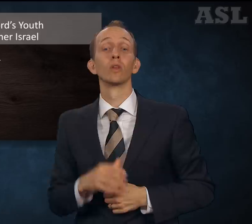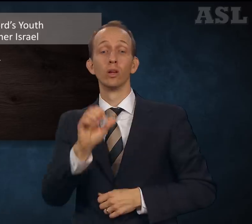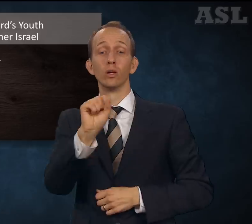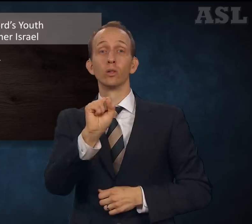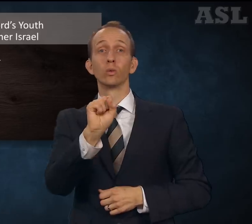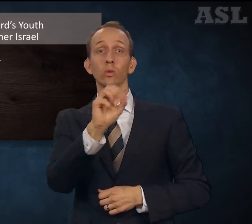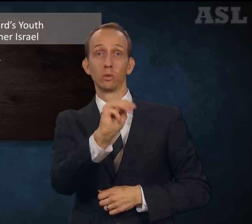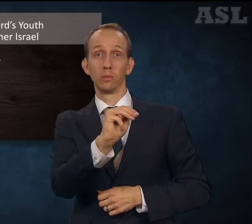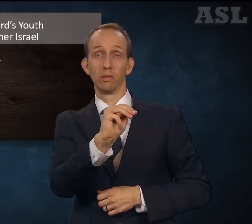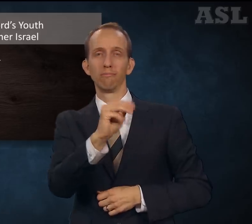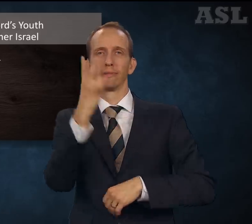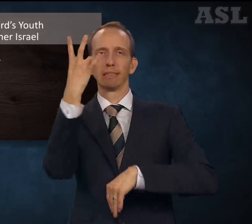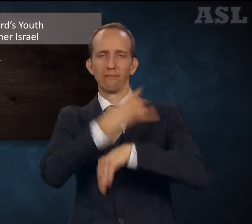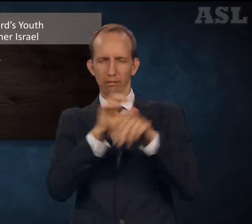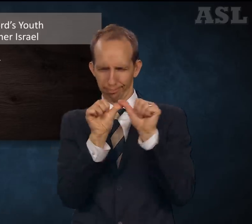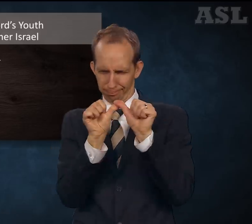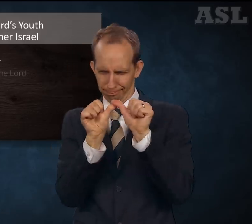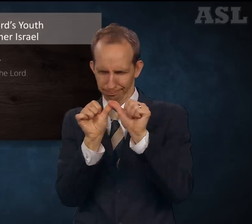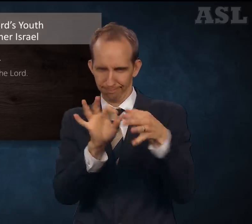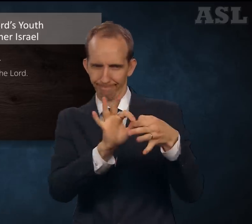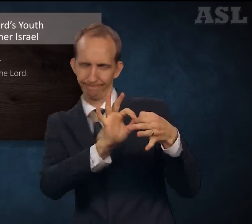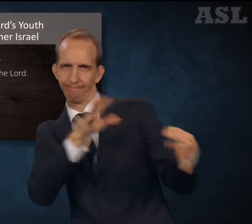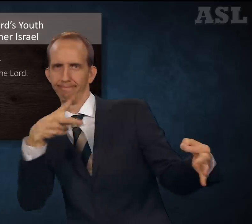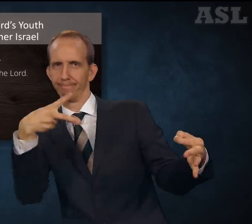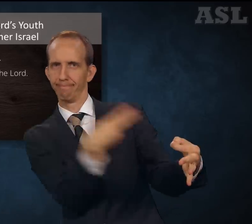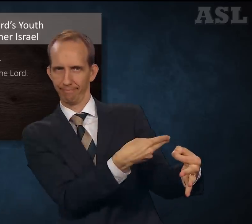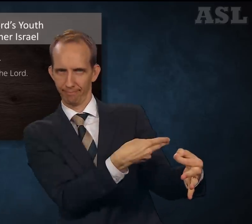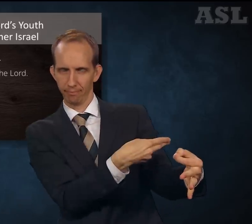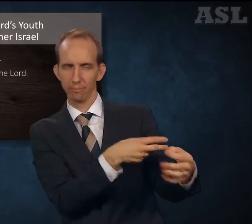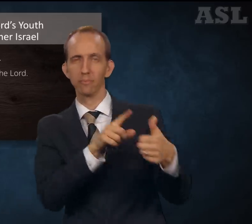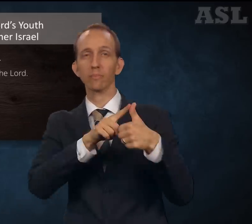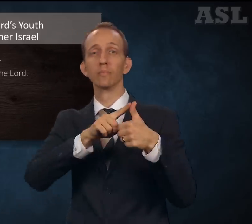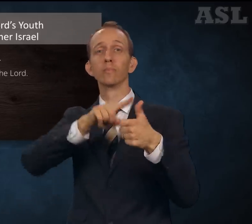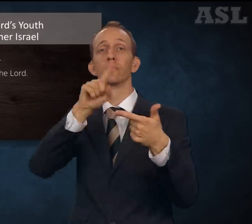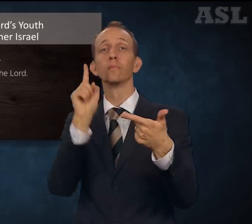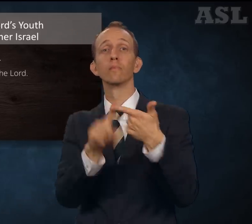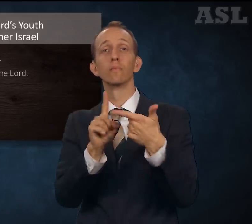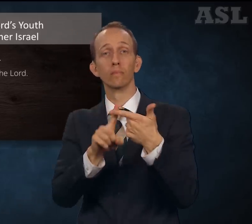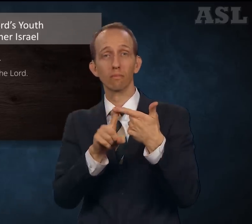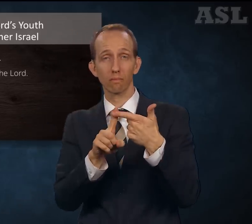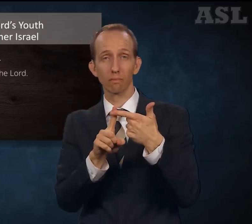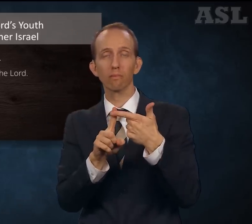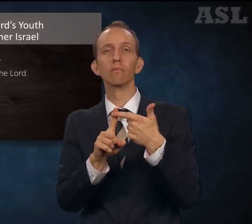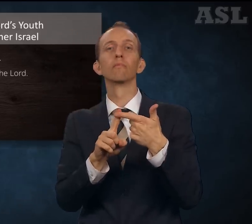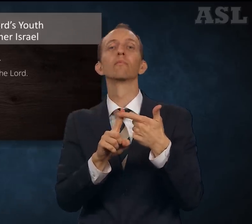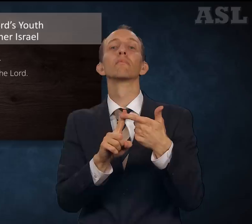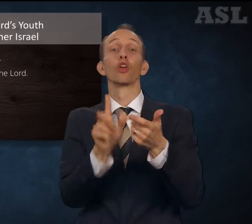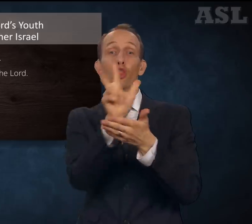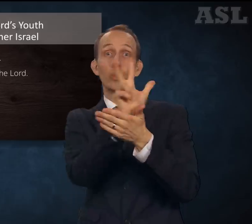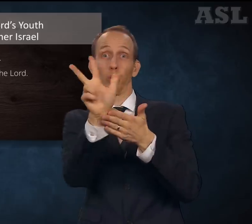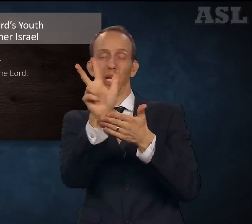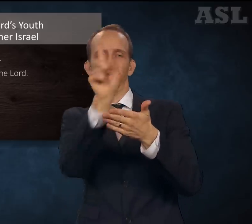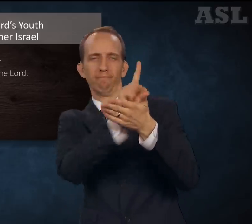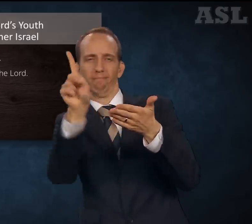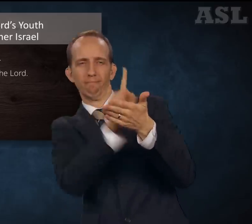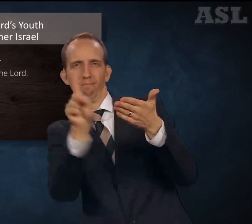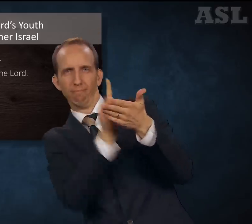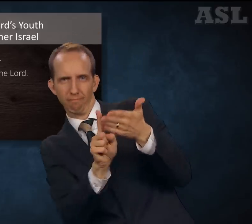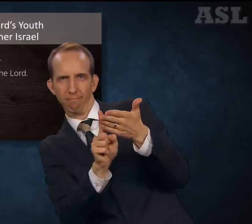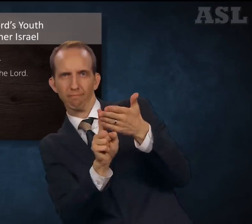HOLD A SEVEN-DAY FAST FROM SOCIAL MEDIA.